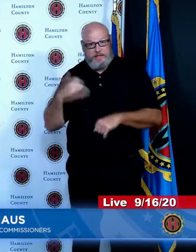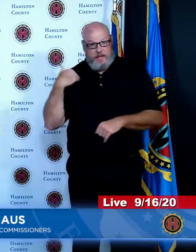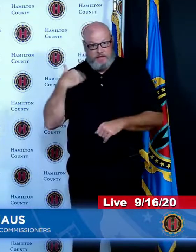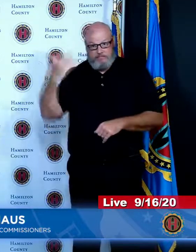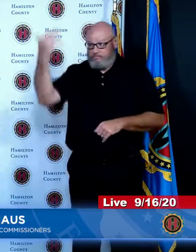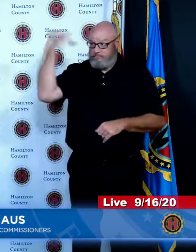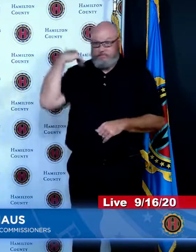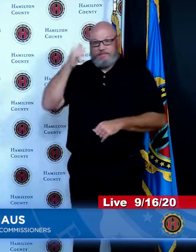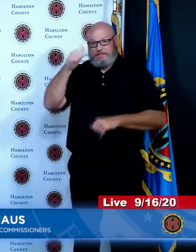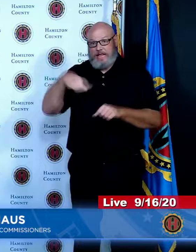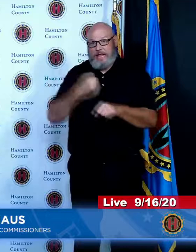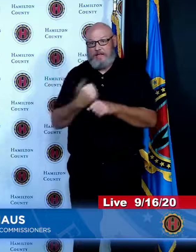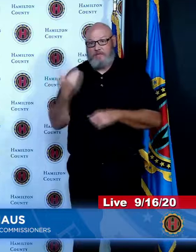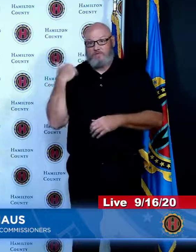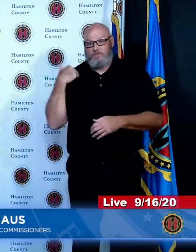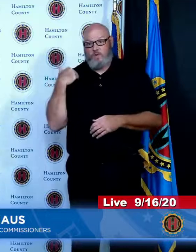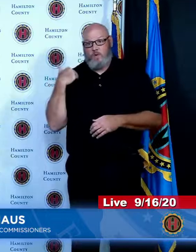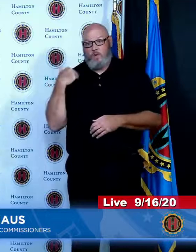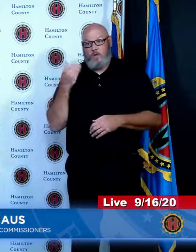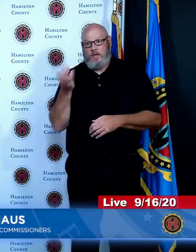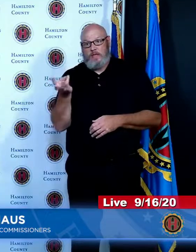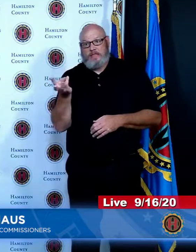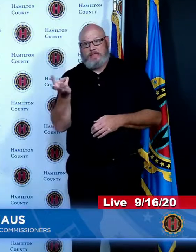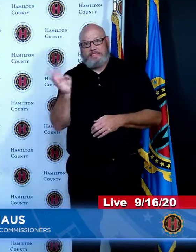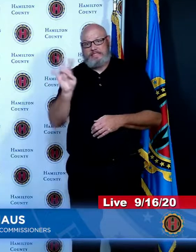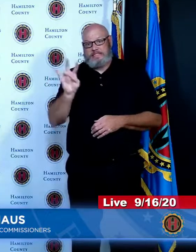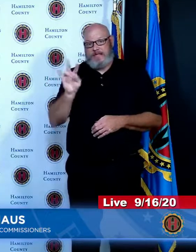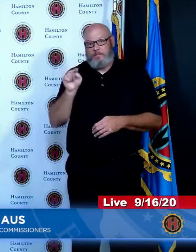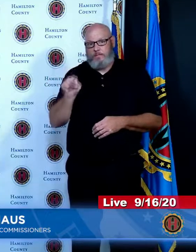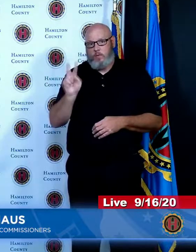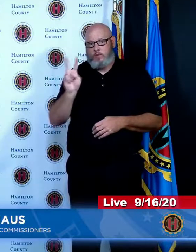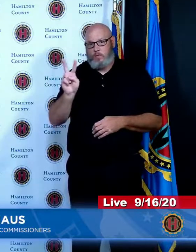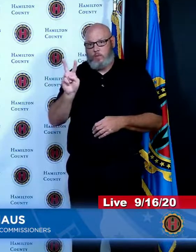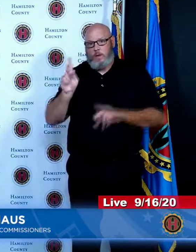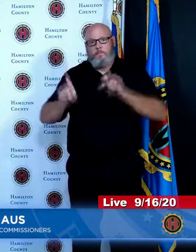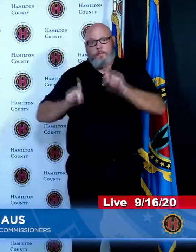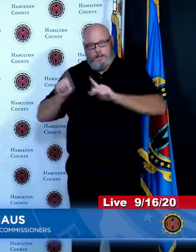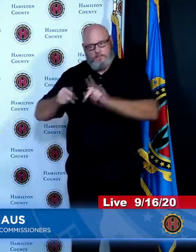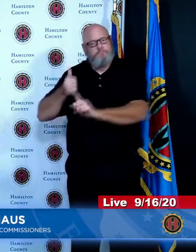the self-completion rate right now is 67.3 percent